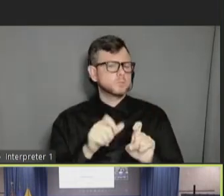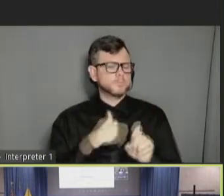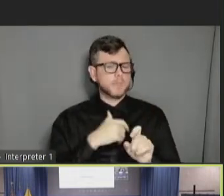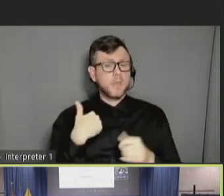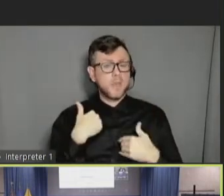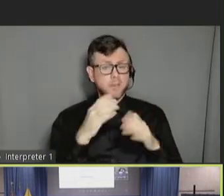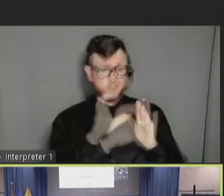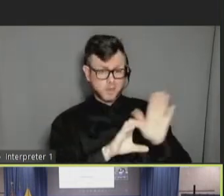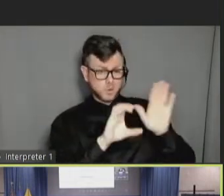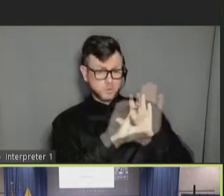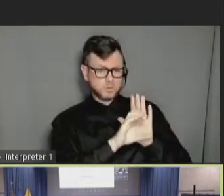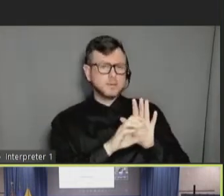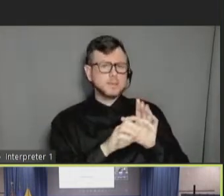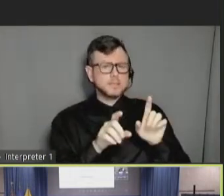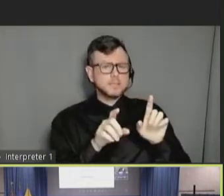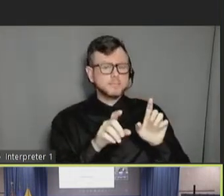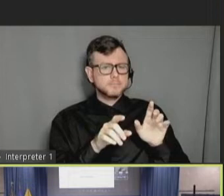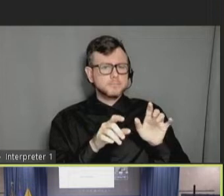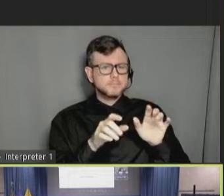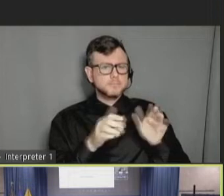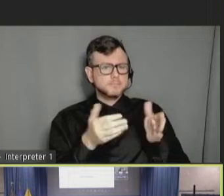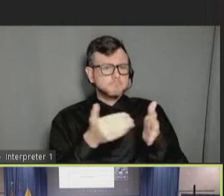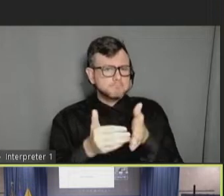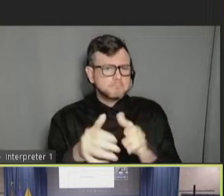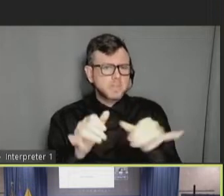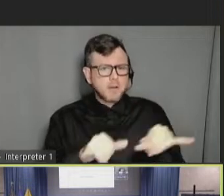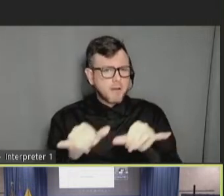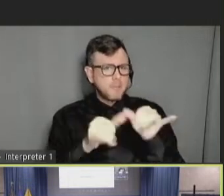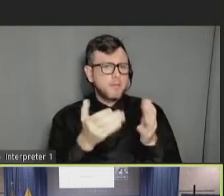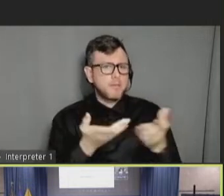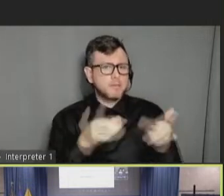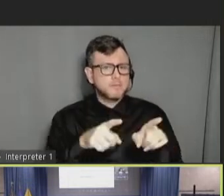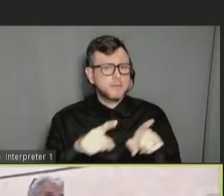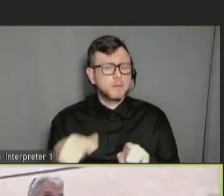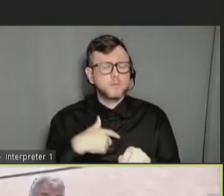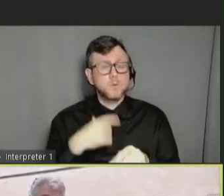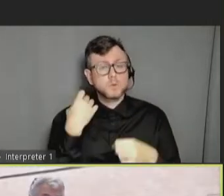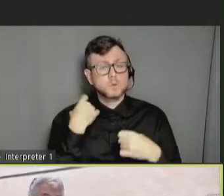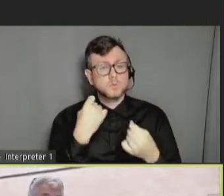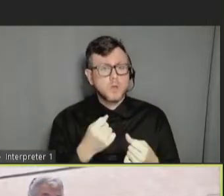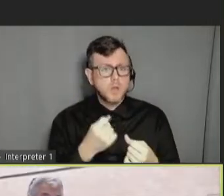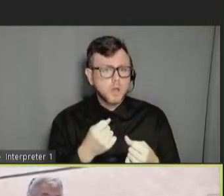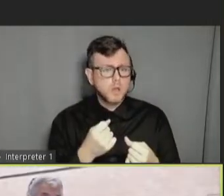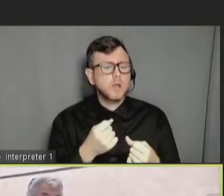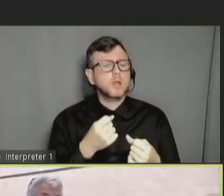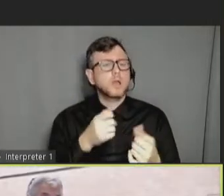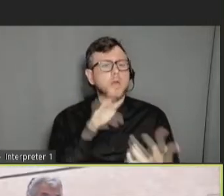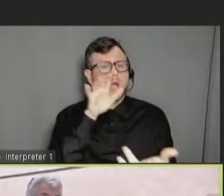common denominators between countries with strong outreach scores, or outreach programs